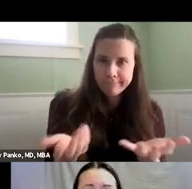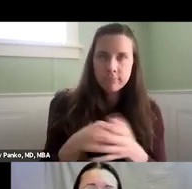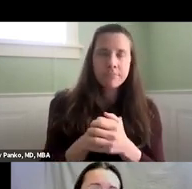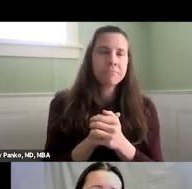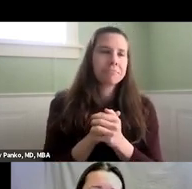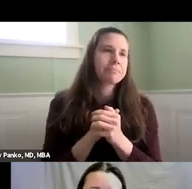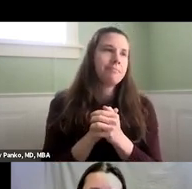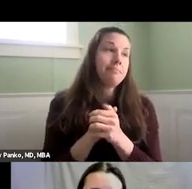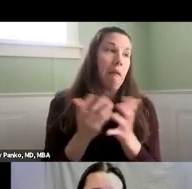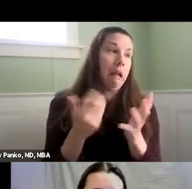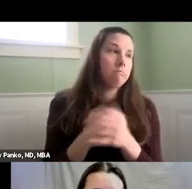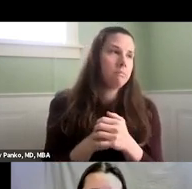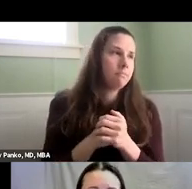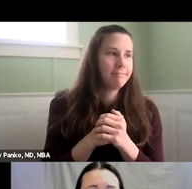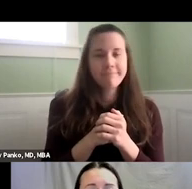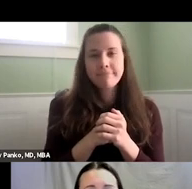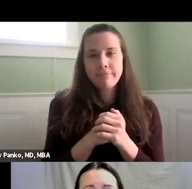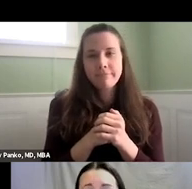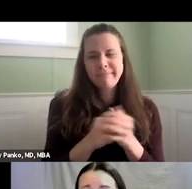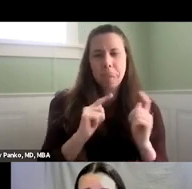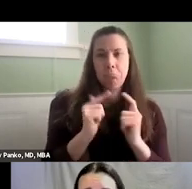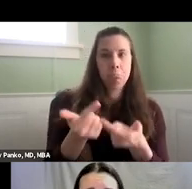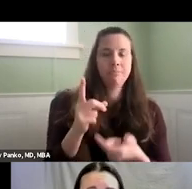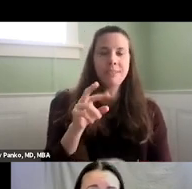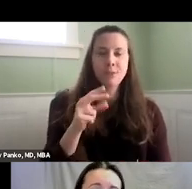is not always possible or realistic and so that’s where cultural humility training